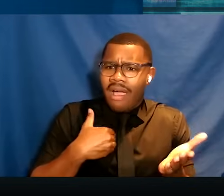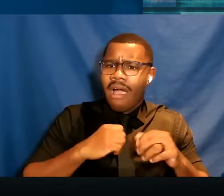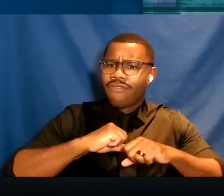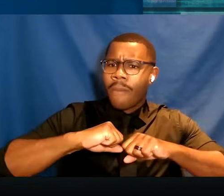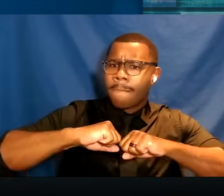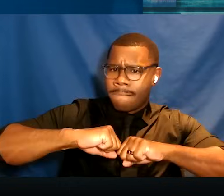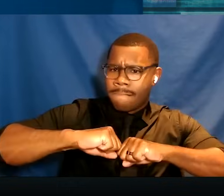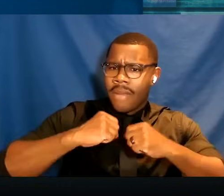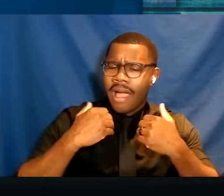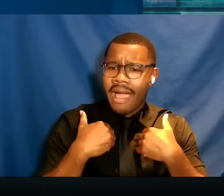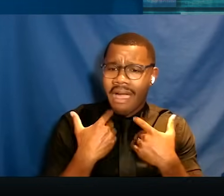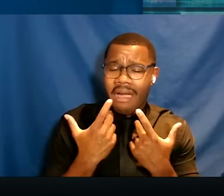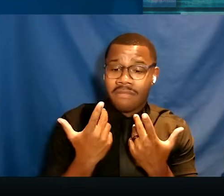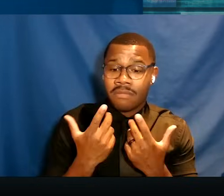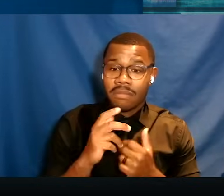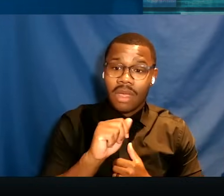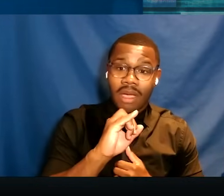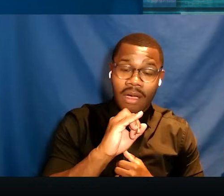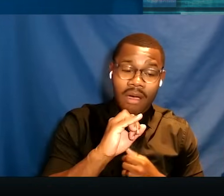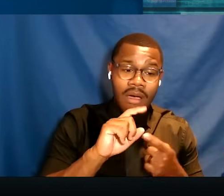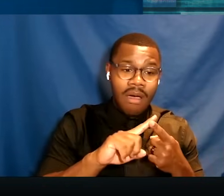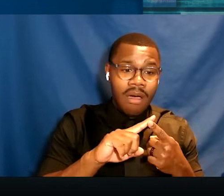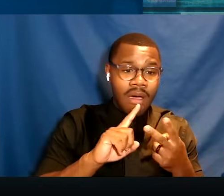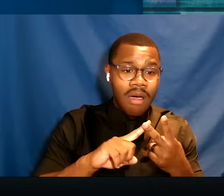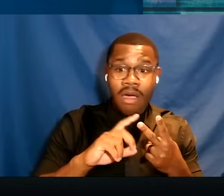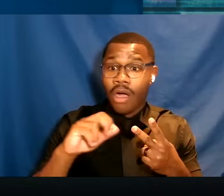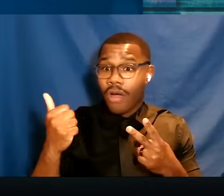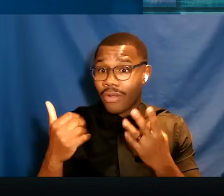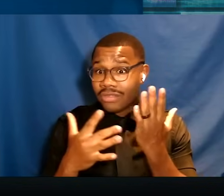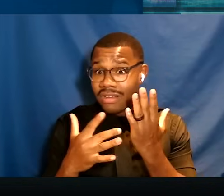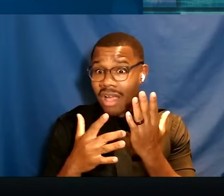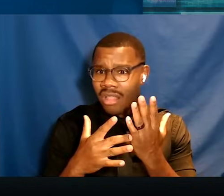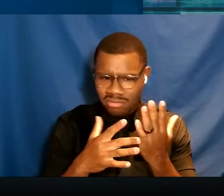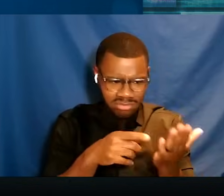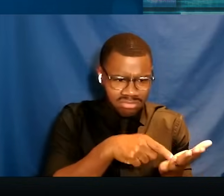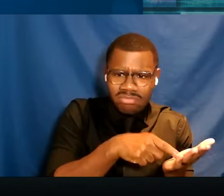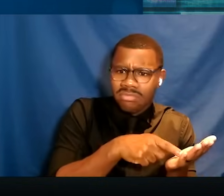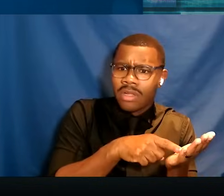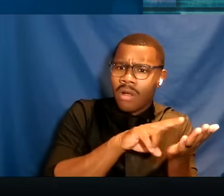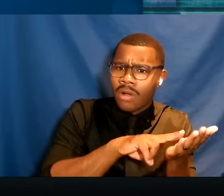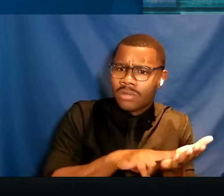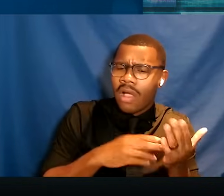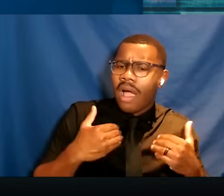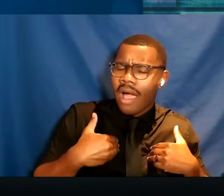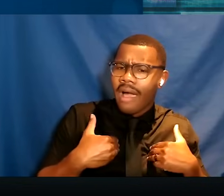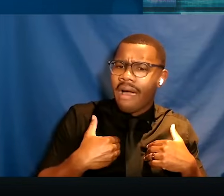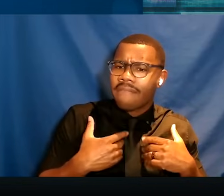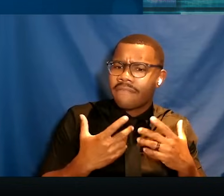or with any other technology that exists now or is ever developed in the future regarding the digital replication of performers.